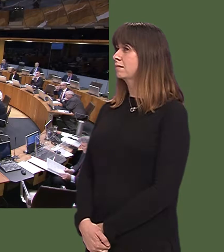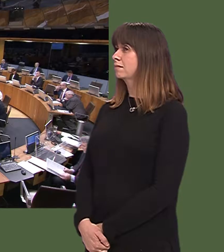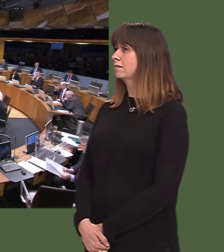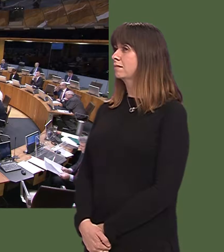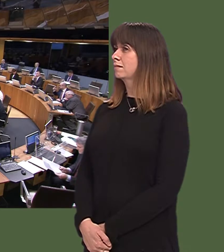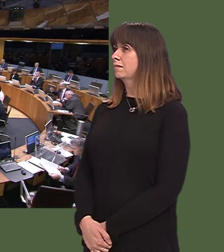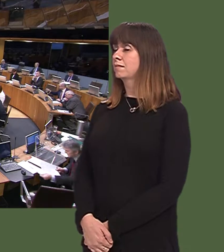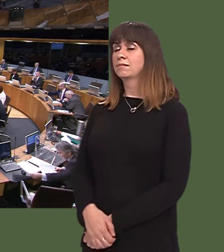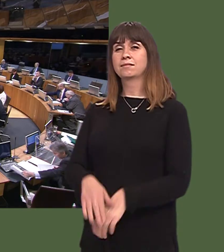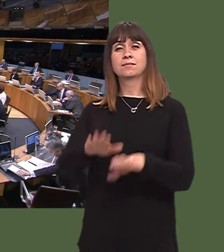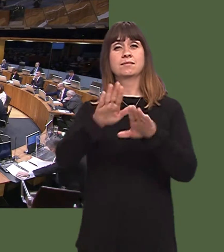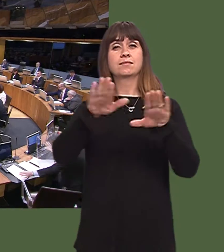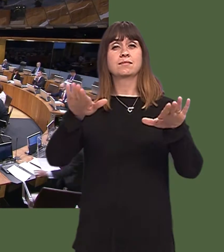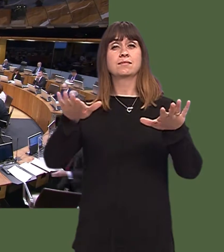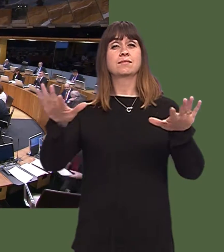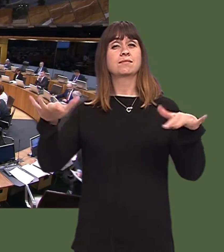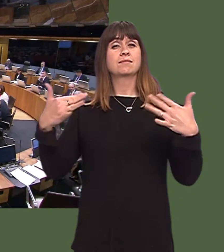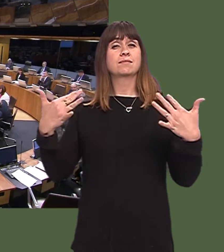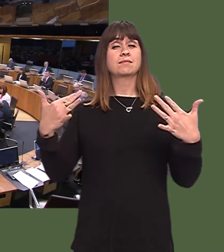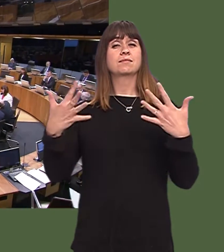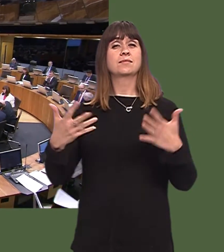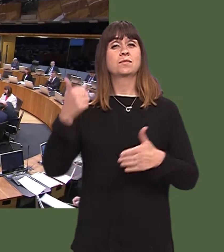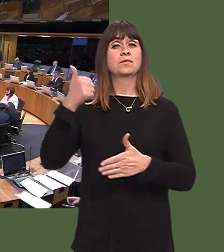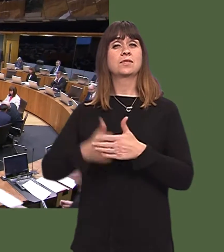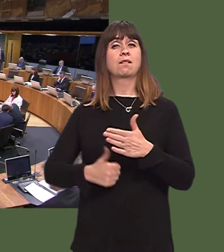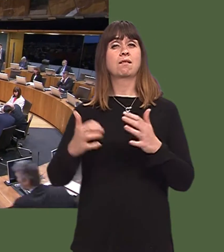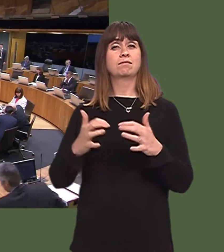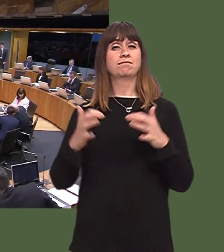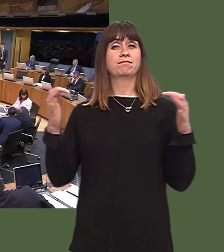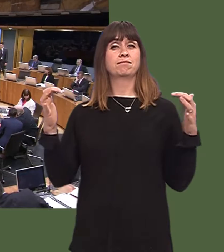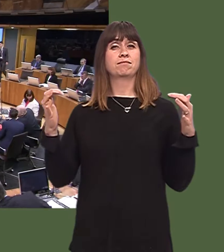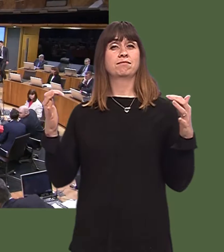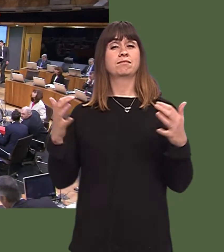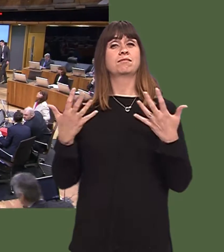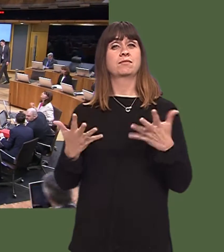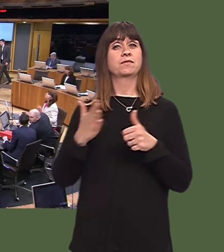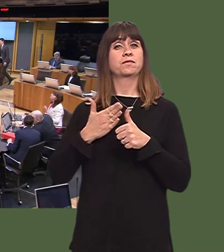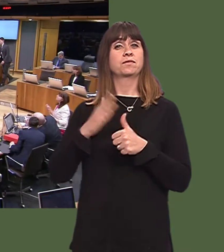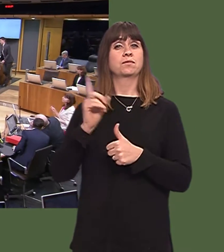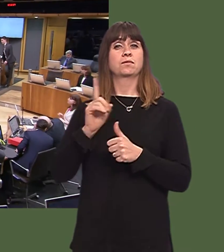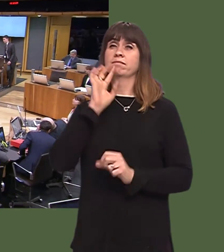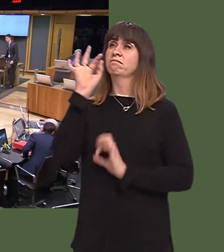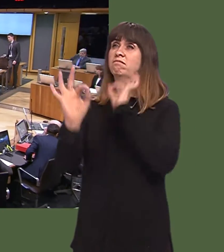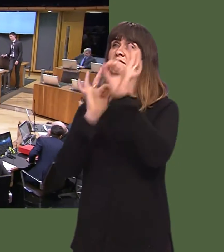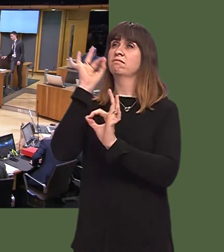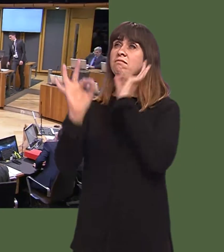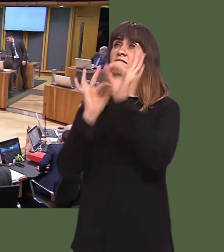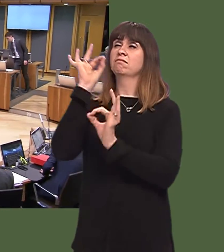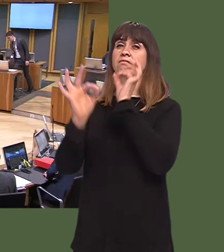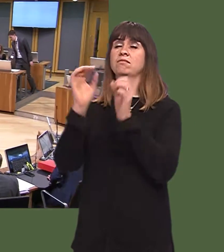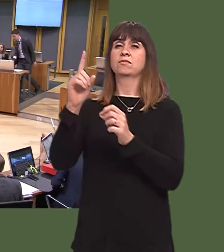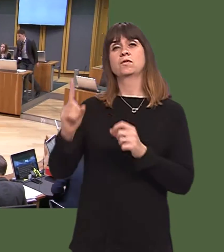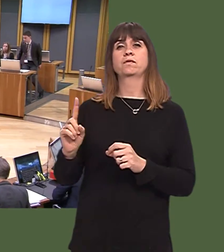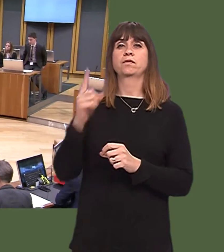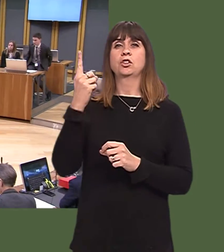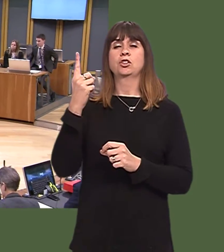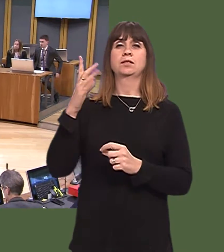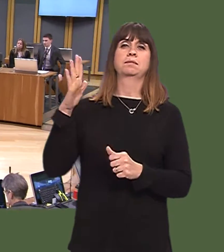Y Llywydd / The Llywydd: The first item this afternoon is questions to the First Minister,